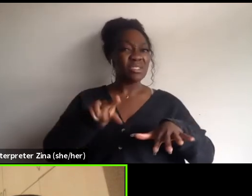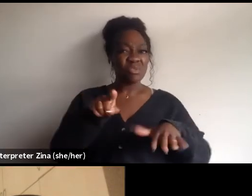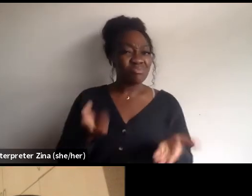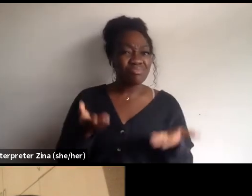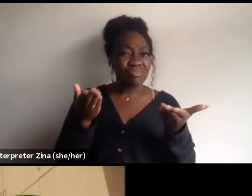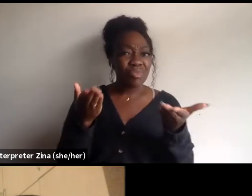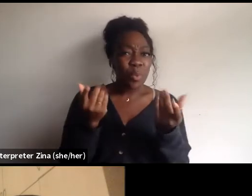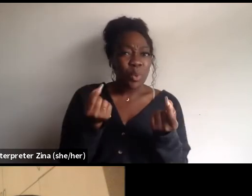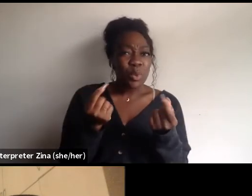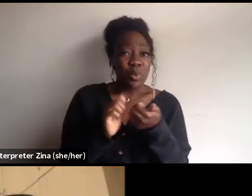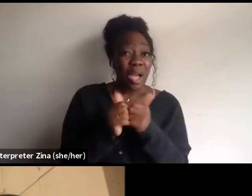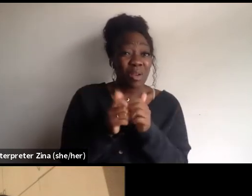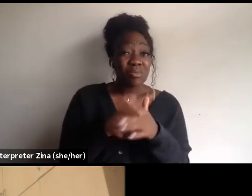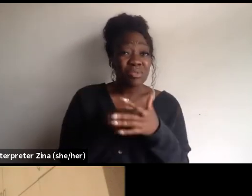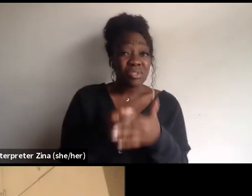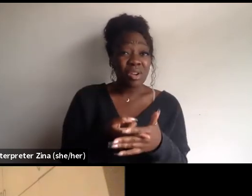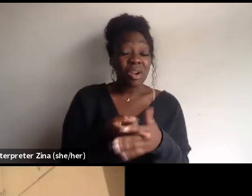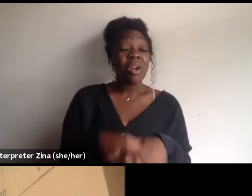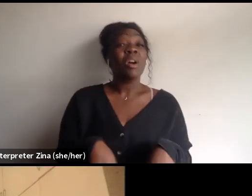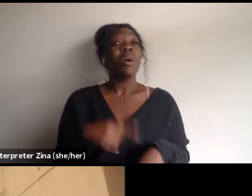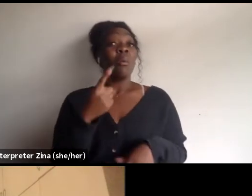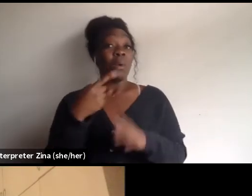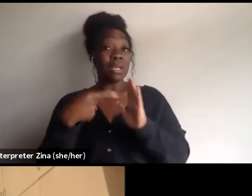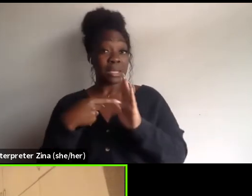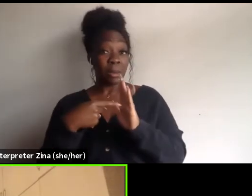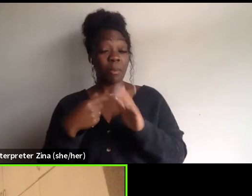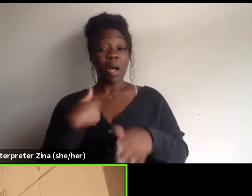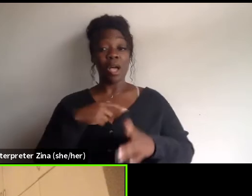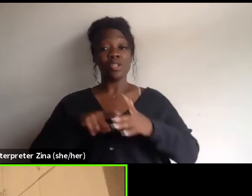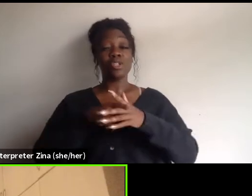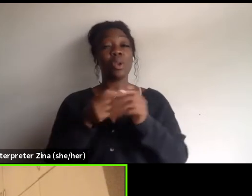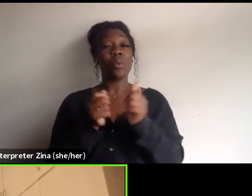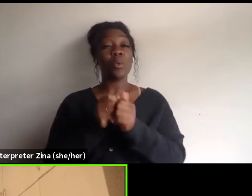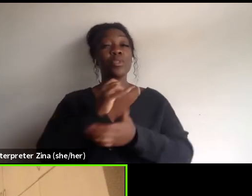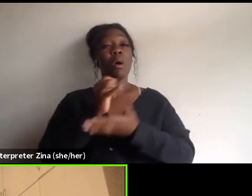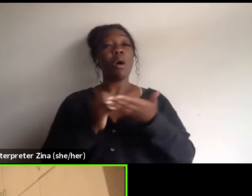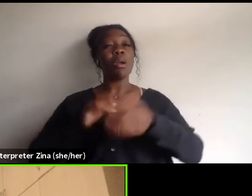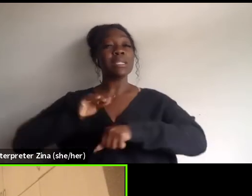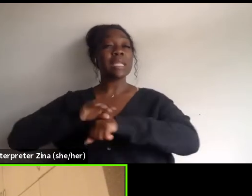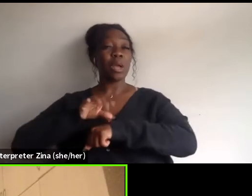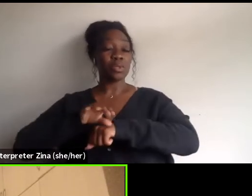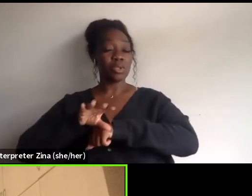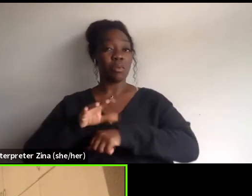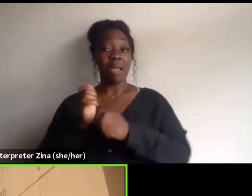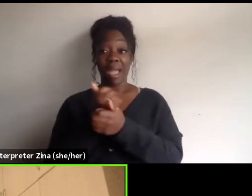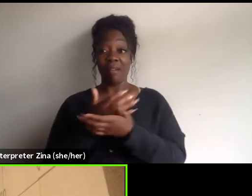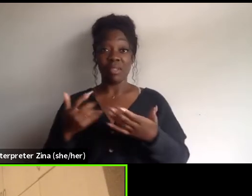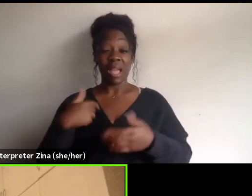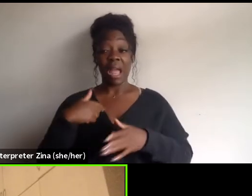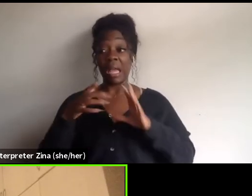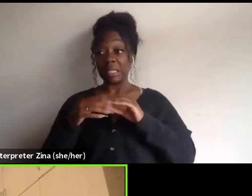Well, I'll give you an example. When I was at the Arts Council, I took on everything they said. It was 10 million pounds investment,